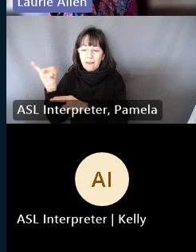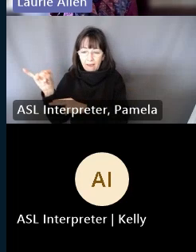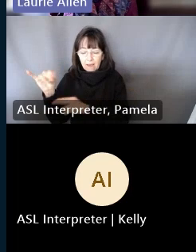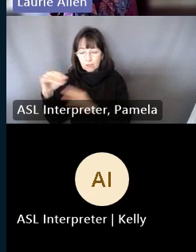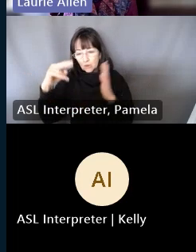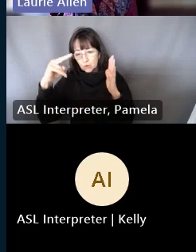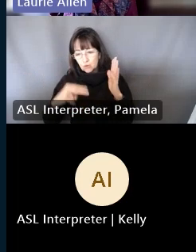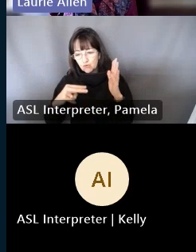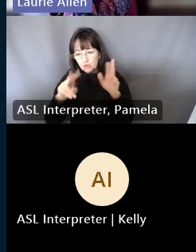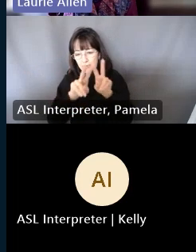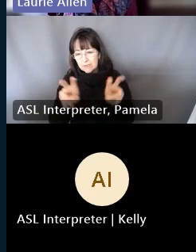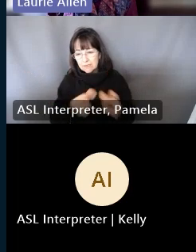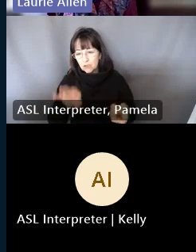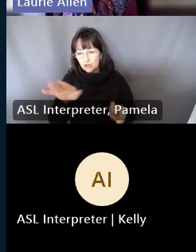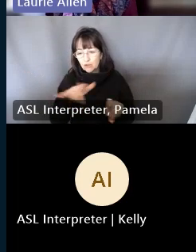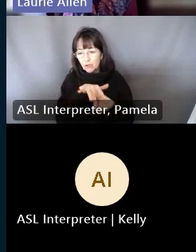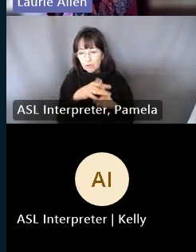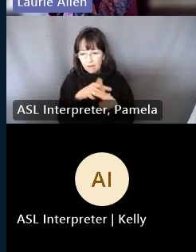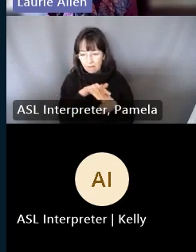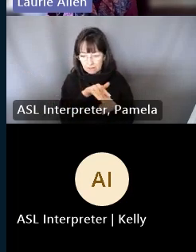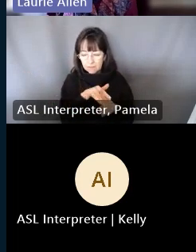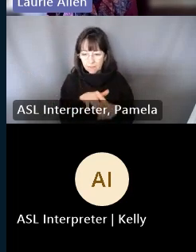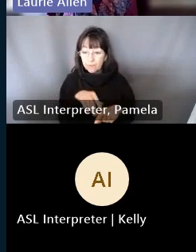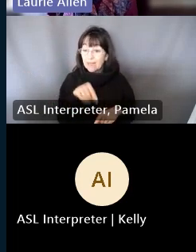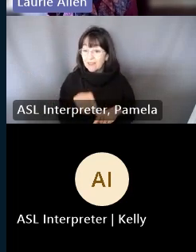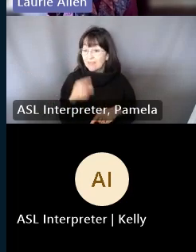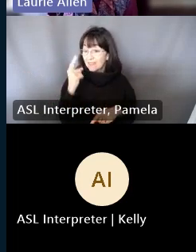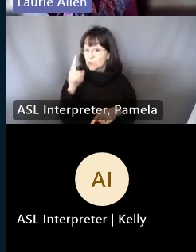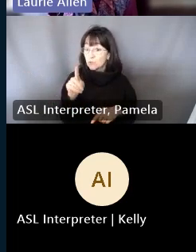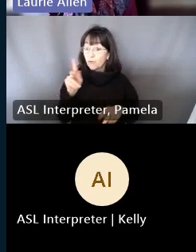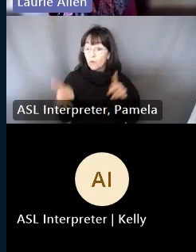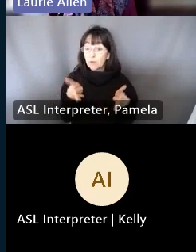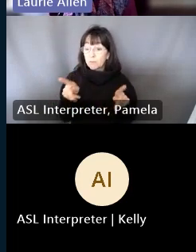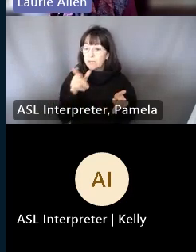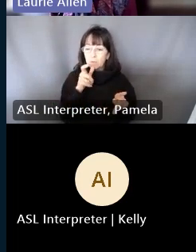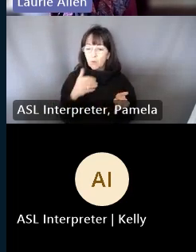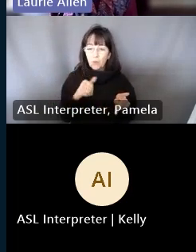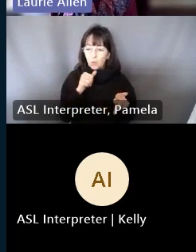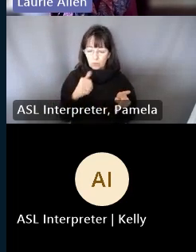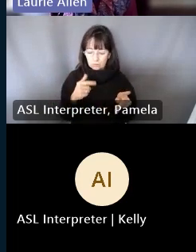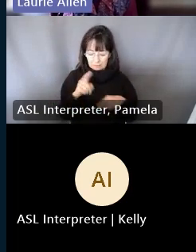Now this was built for people with mobility disabilities like me, but it benefits everyone.